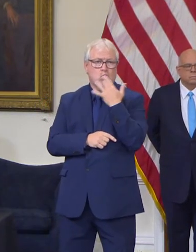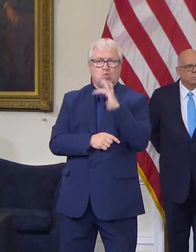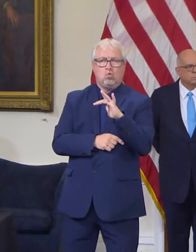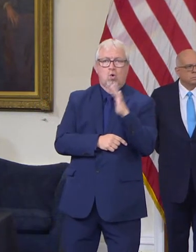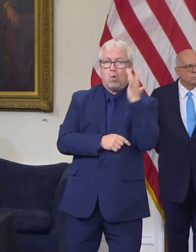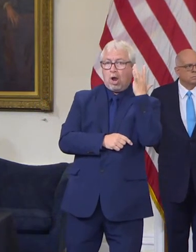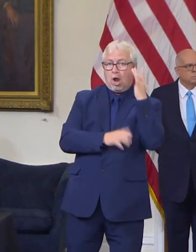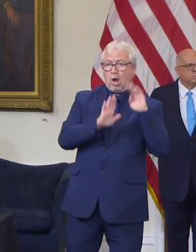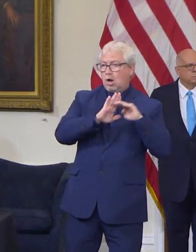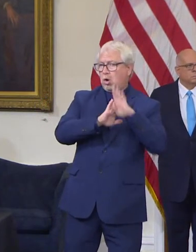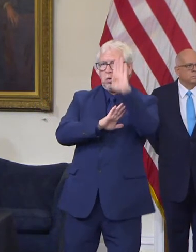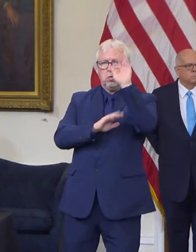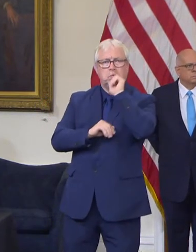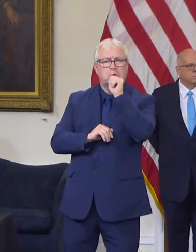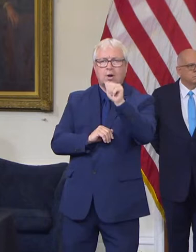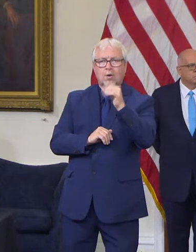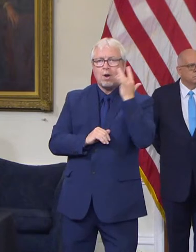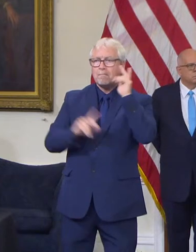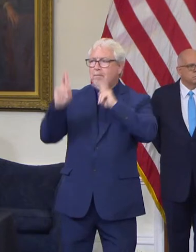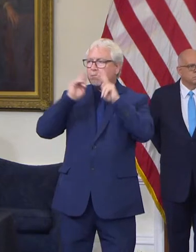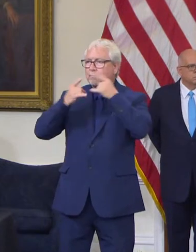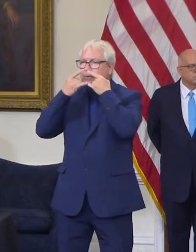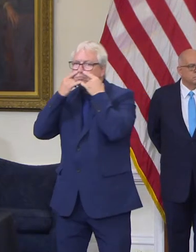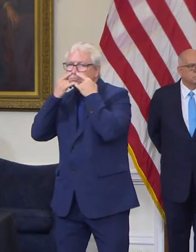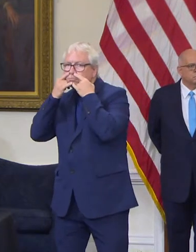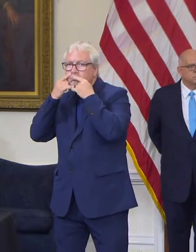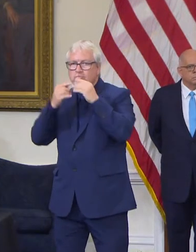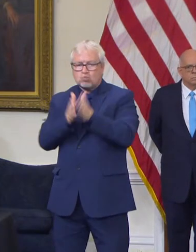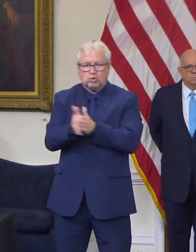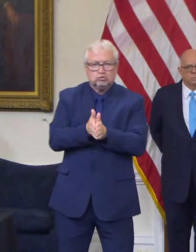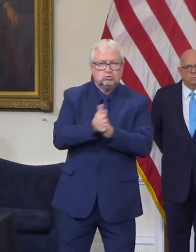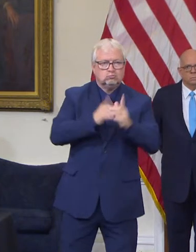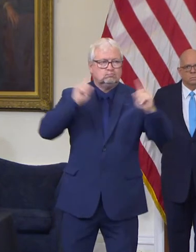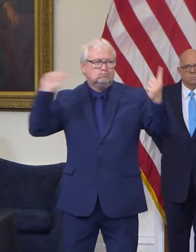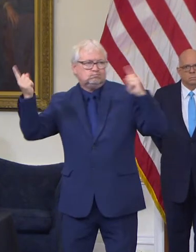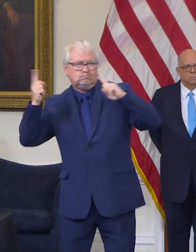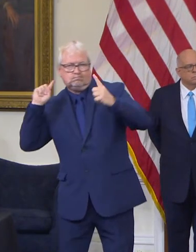All the mitigation factors with coronavirus were reducing flu and other respiratory illnesses as well.